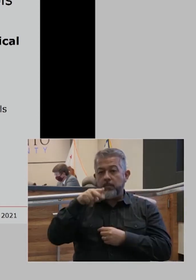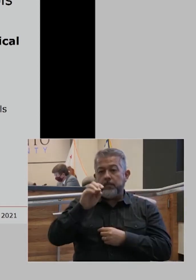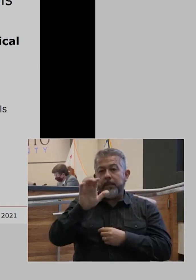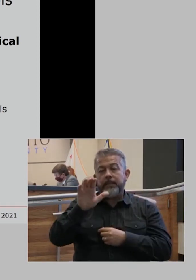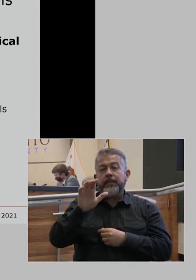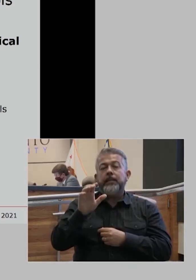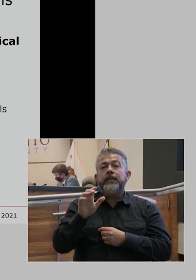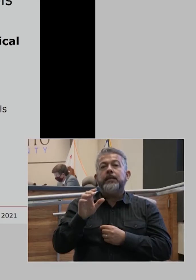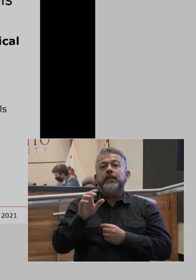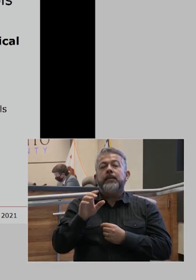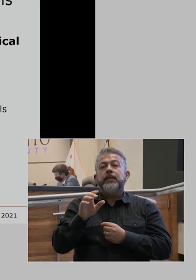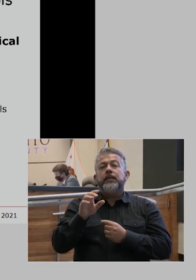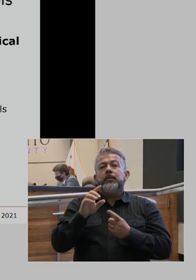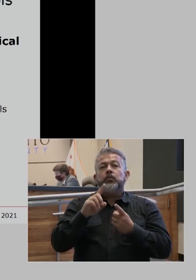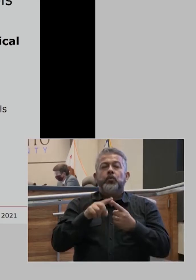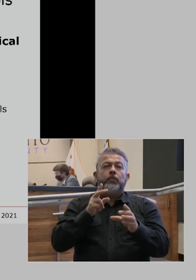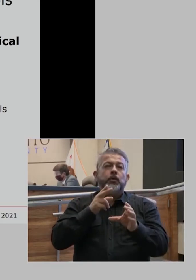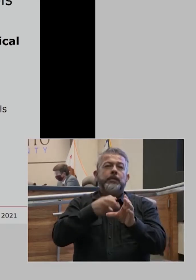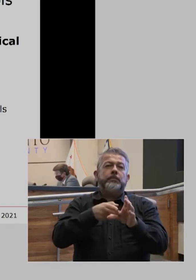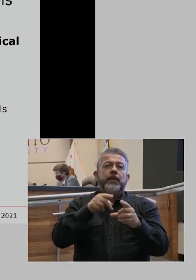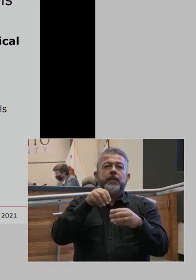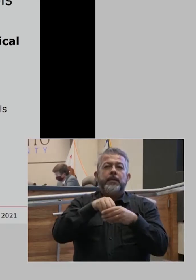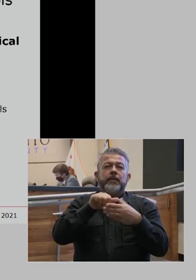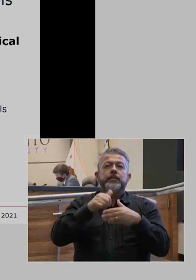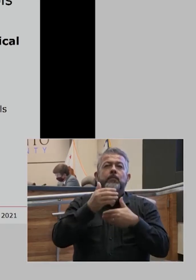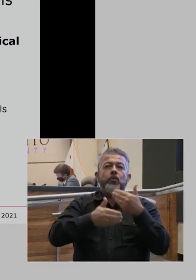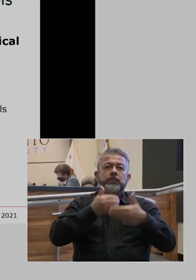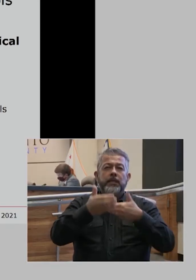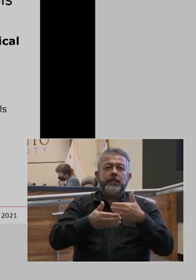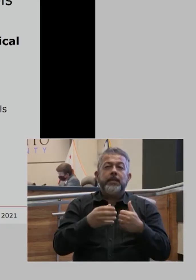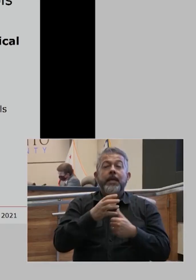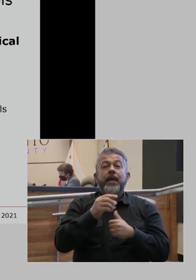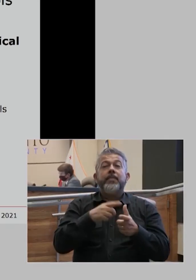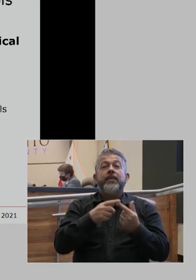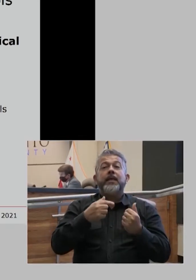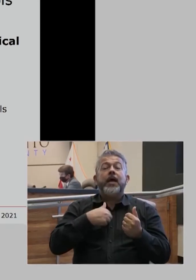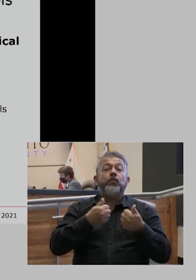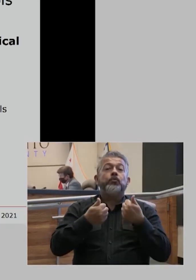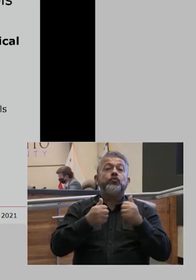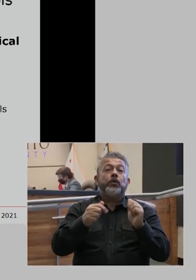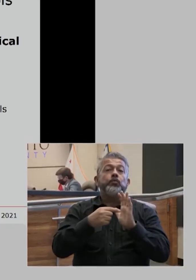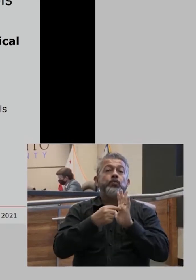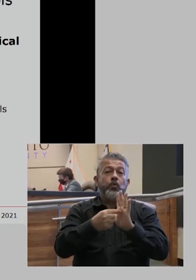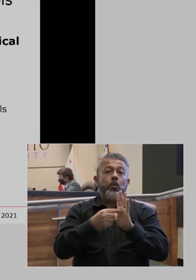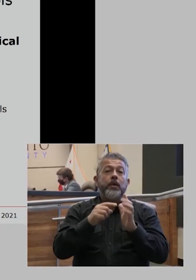TOOLS WE'LL BE PROVIDING FOR THE PUBLIC TO PARTICIPATE IN THIS